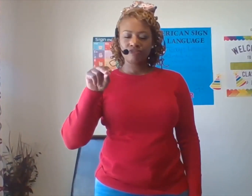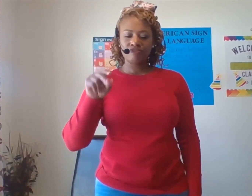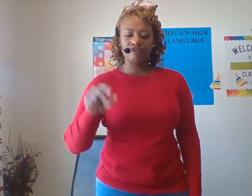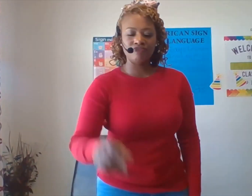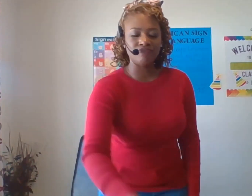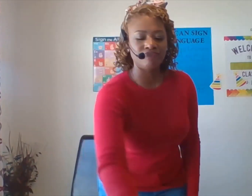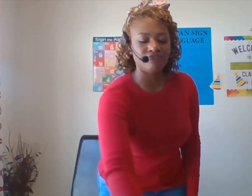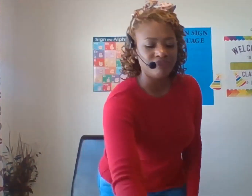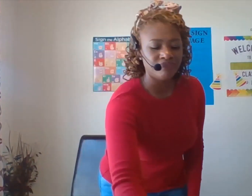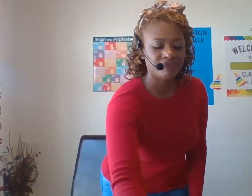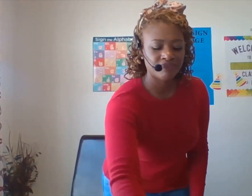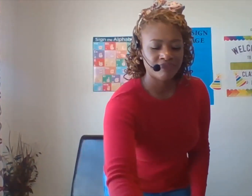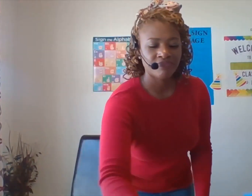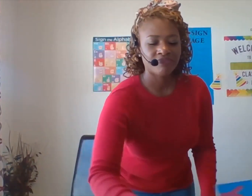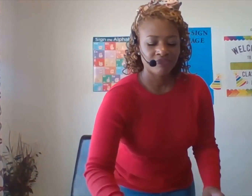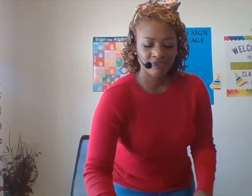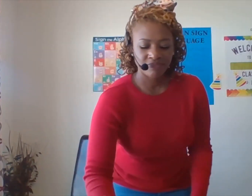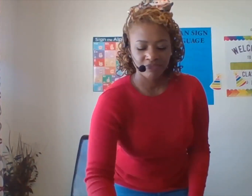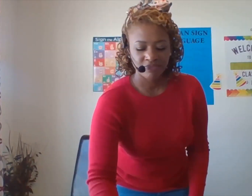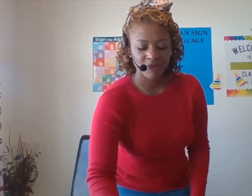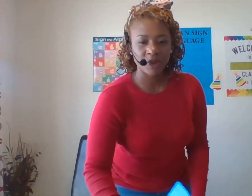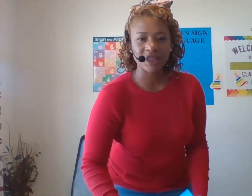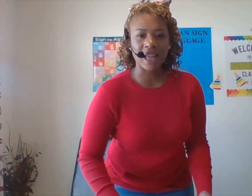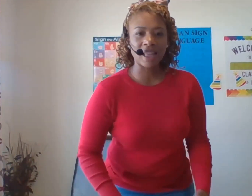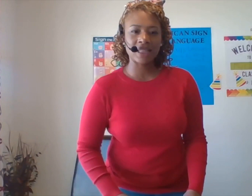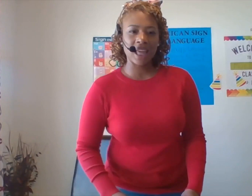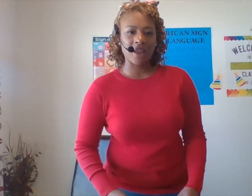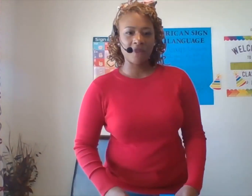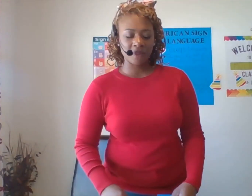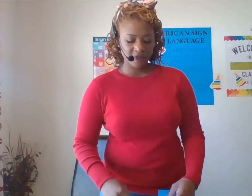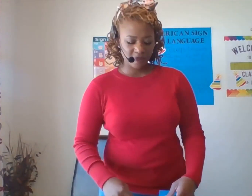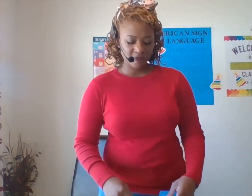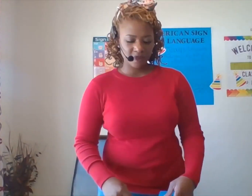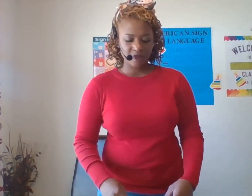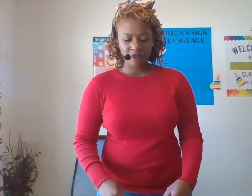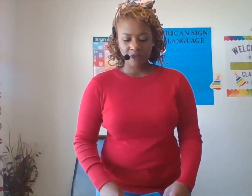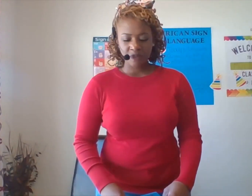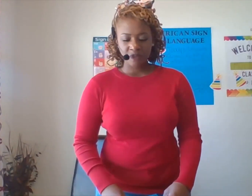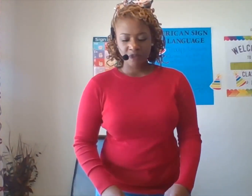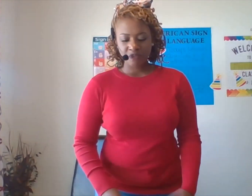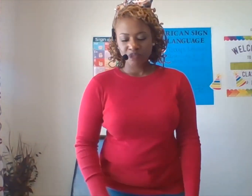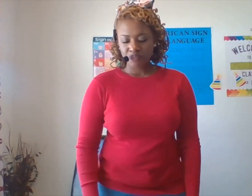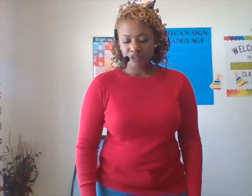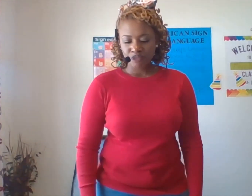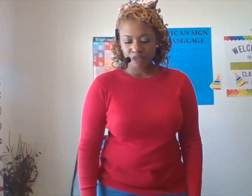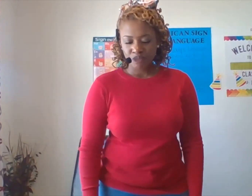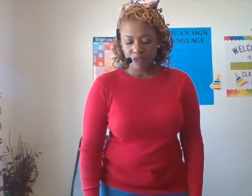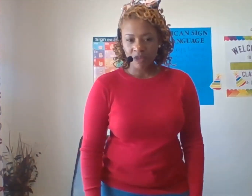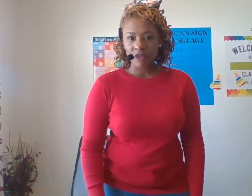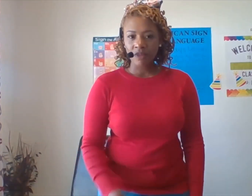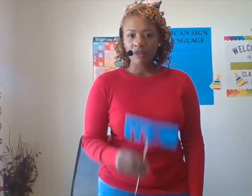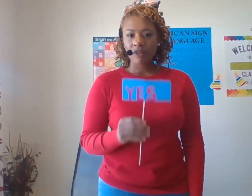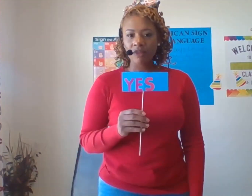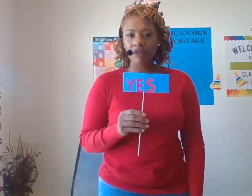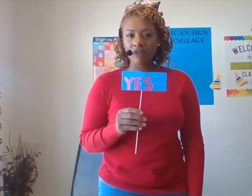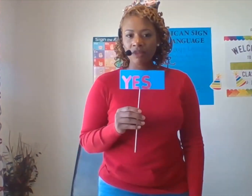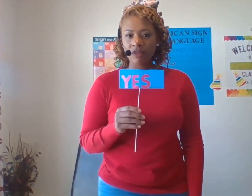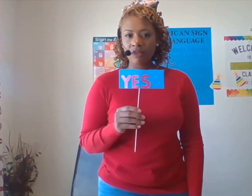mmm what sign is back